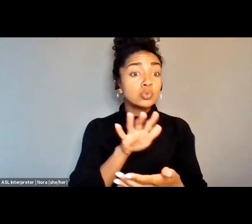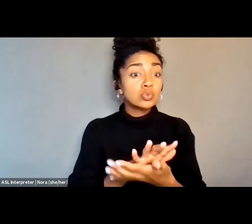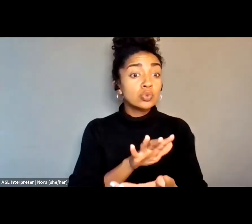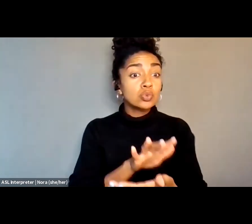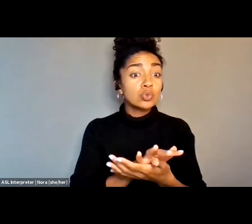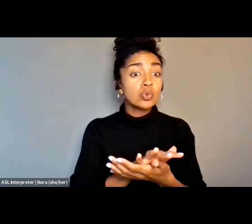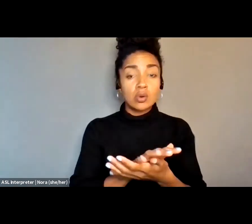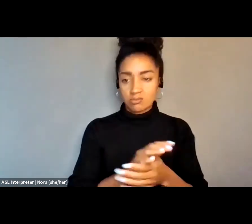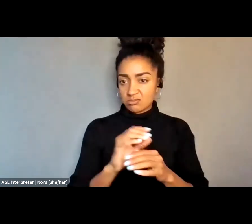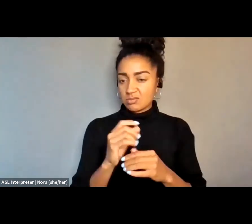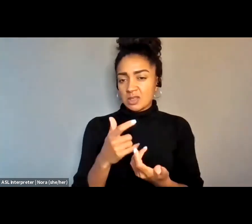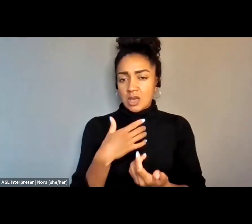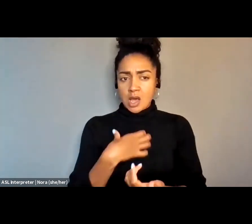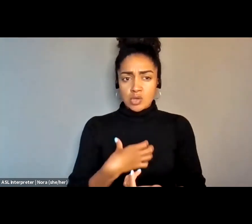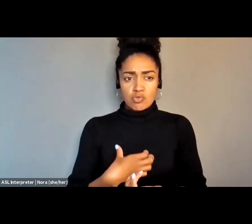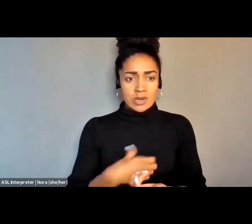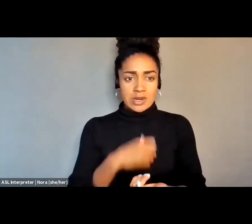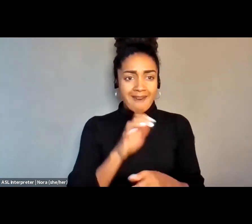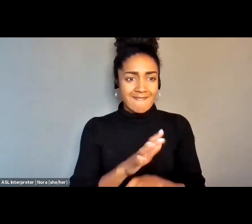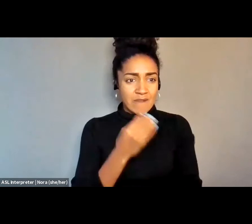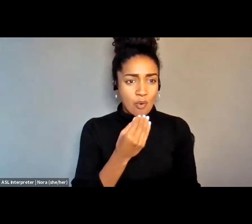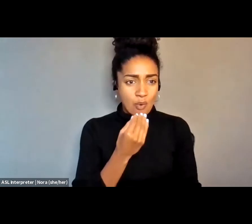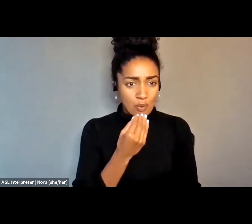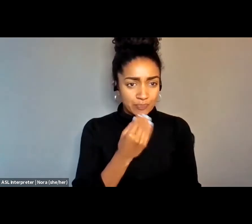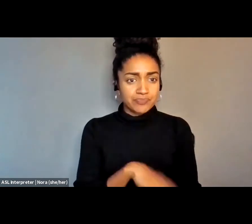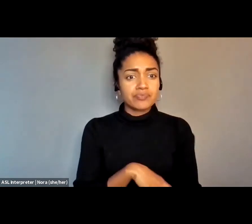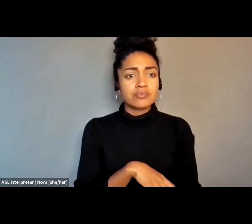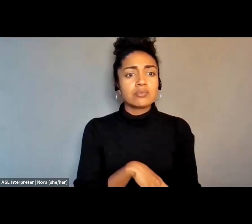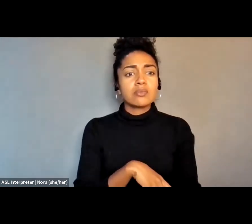The sanitation facilities in the schools we attended were very poor and this left us with no option but to abscond classes a few